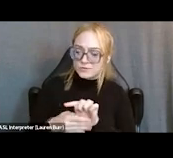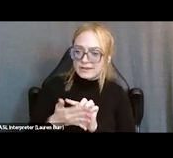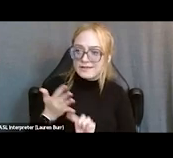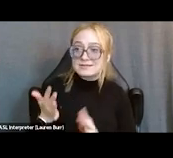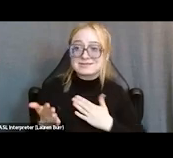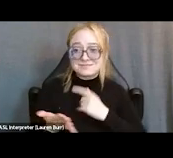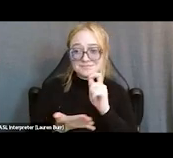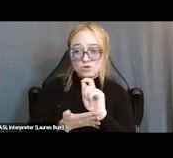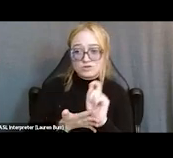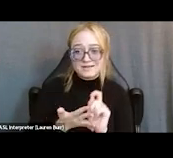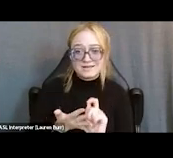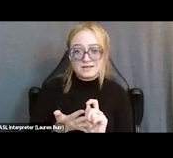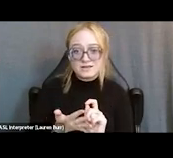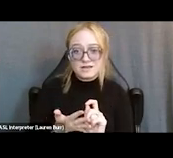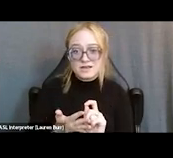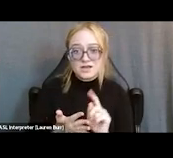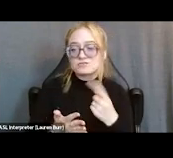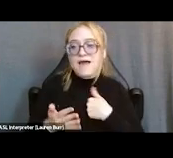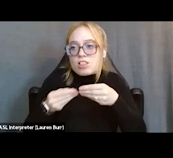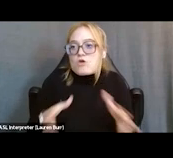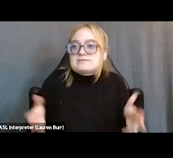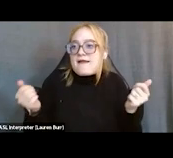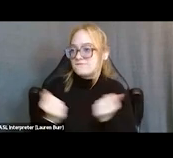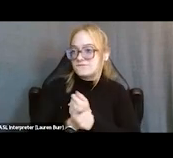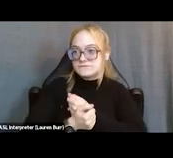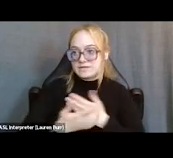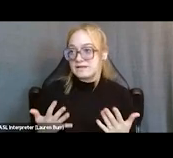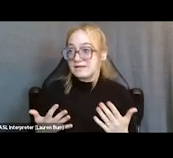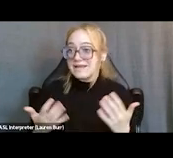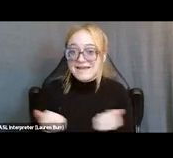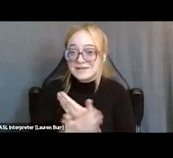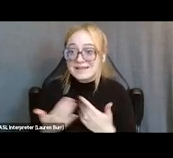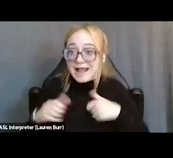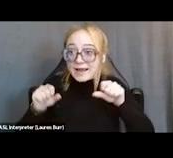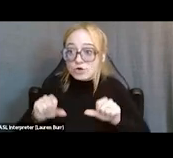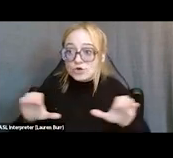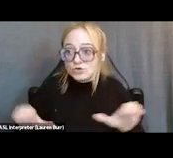it's like I just lost everything, everything that I could do, I really couldn't do.